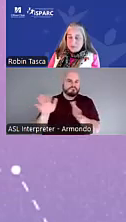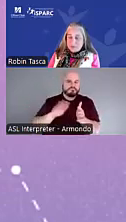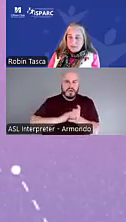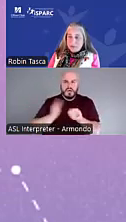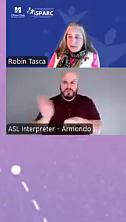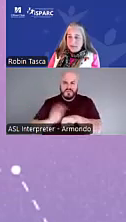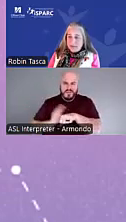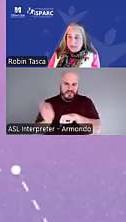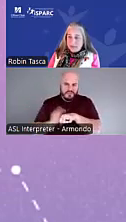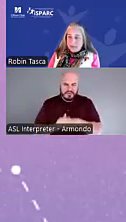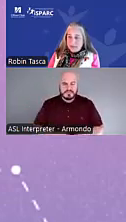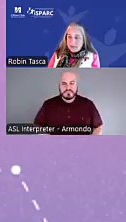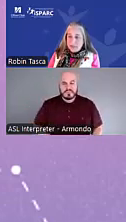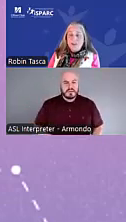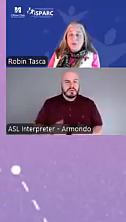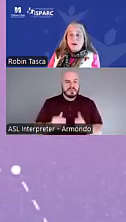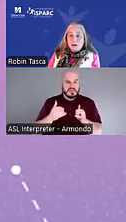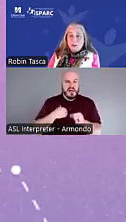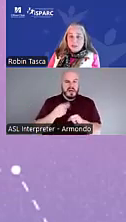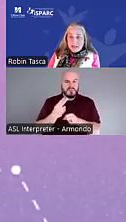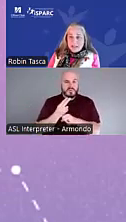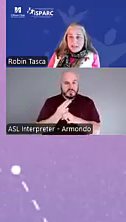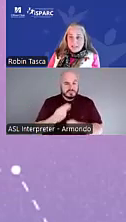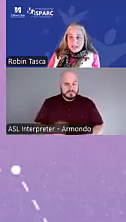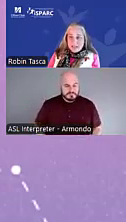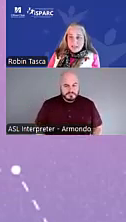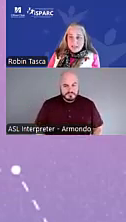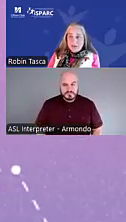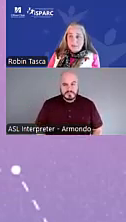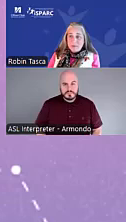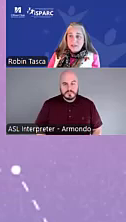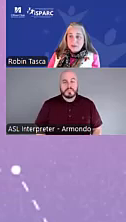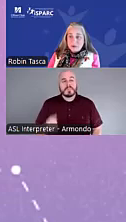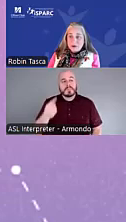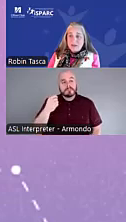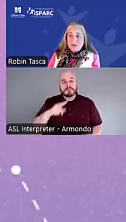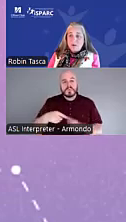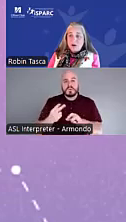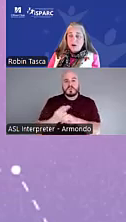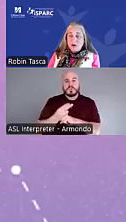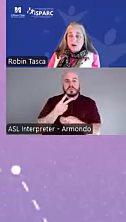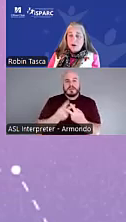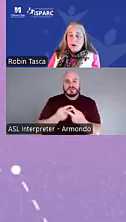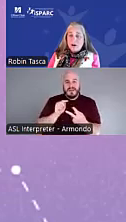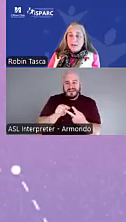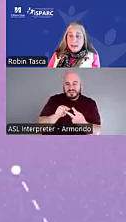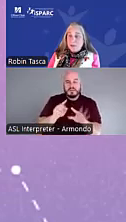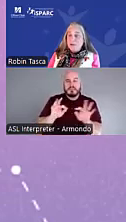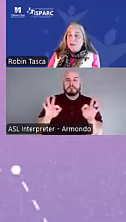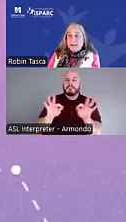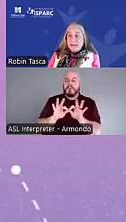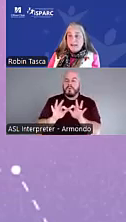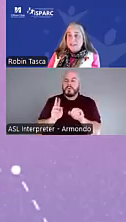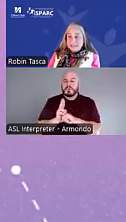But they still do have a use. When you are using hashtags, you want to make sure that you are what's called camelcase, which